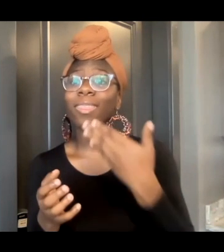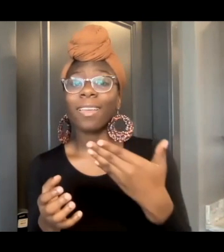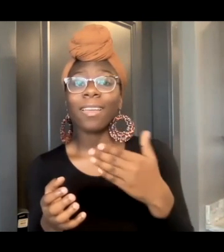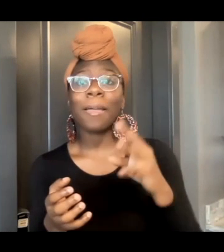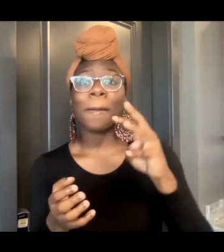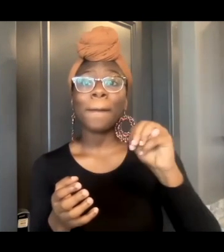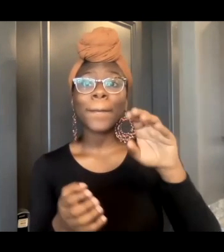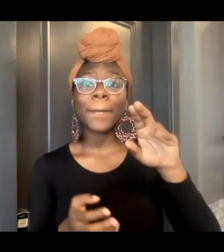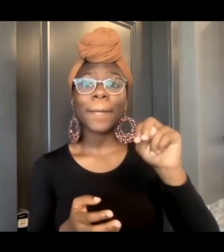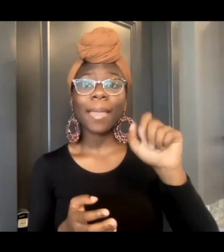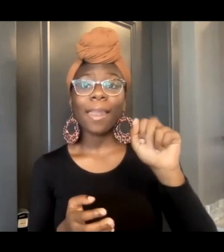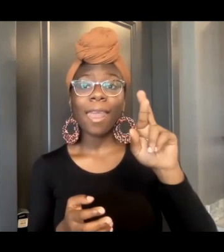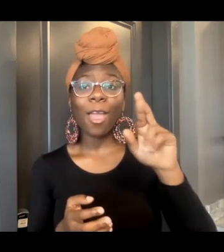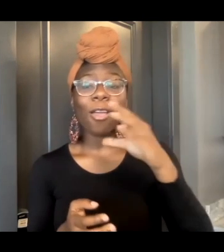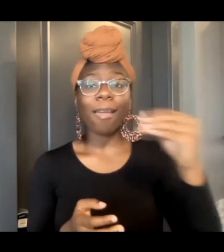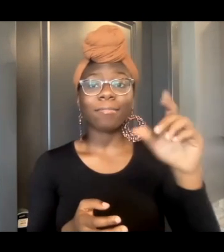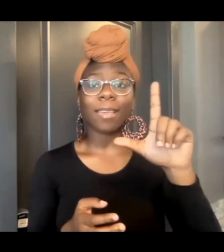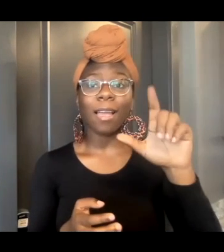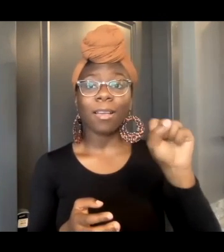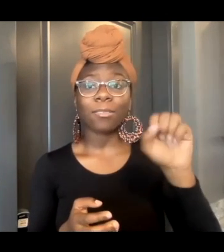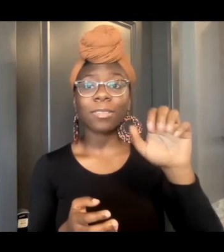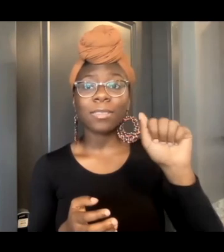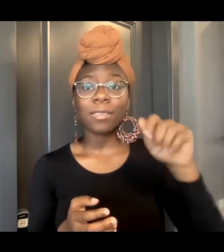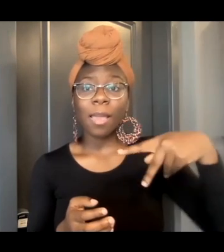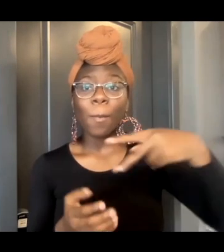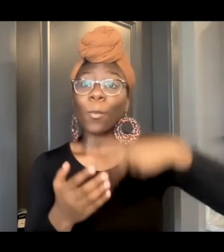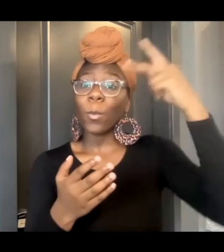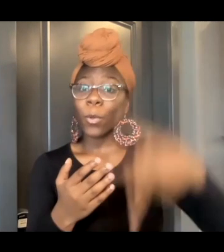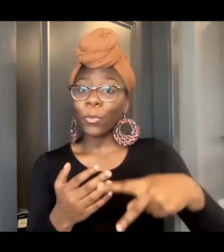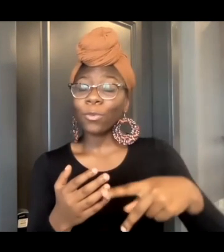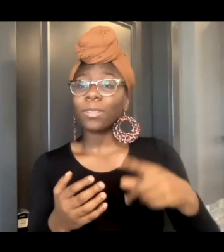I would also like to thank the McNair and LSAMP programs for providing this research